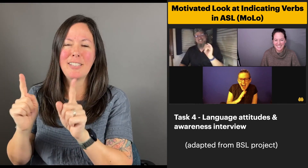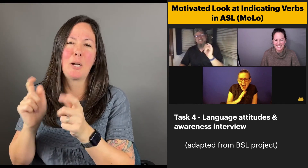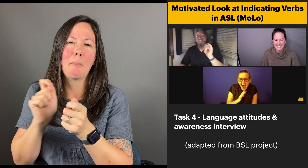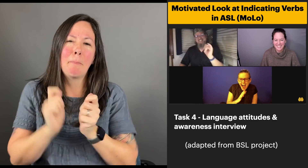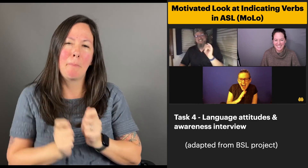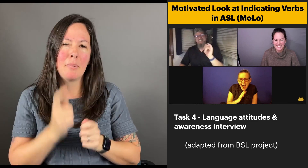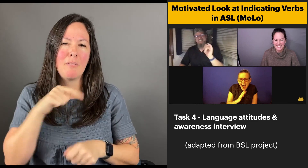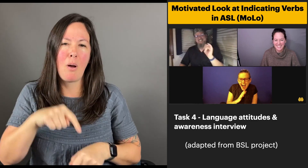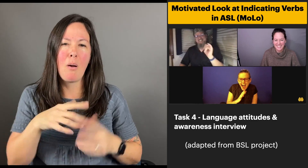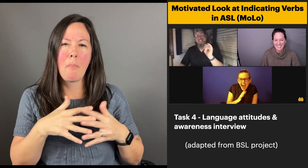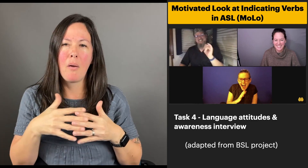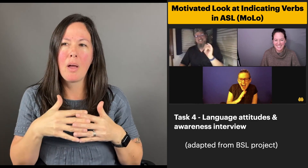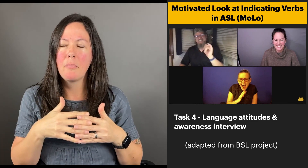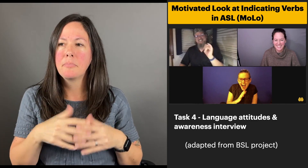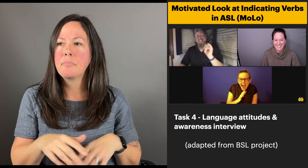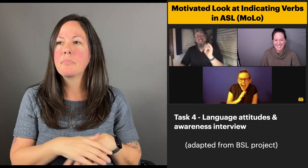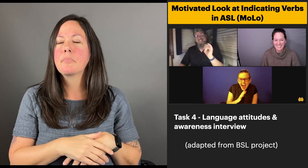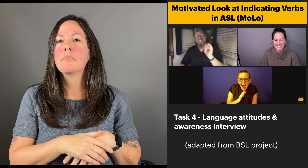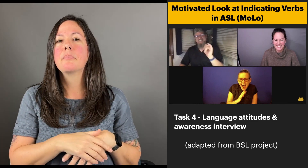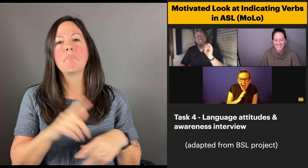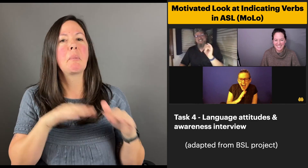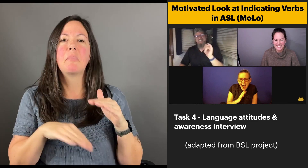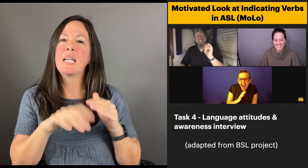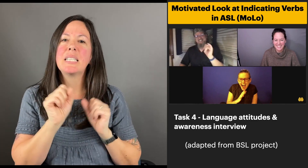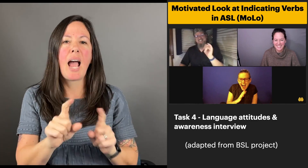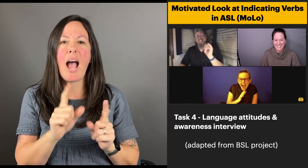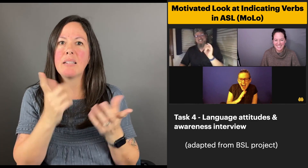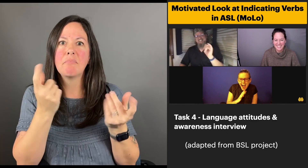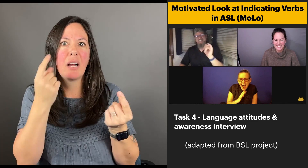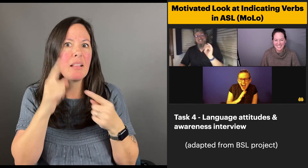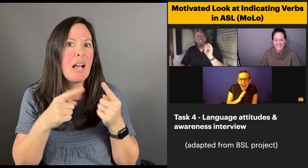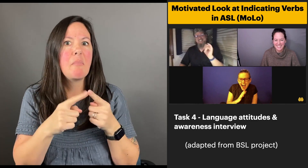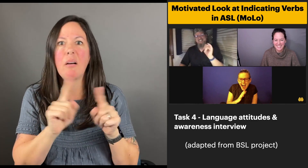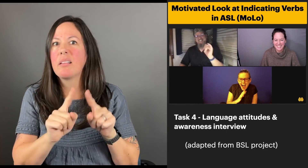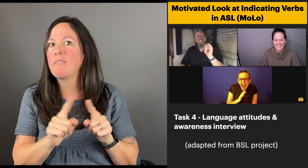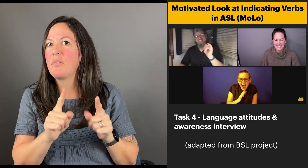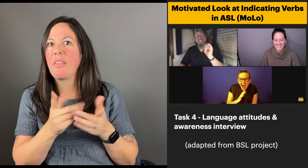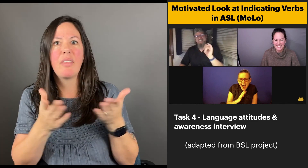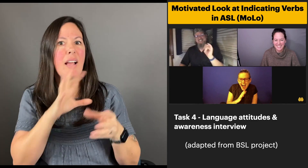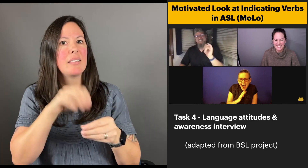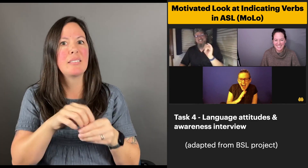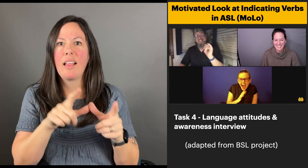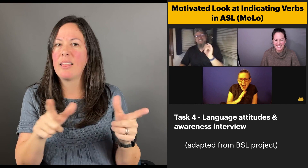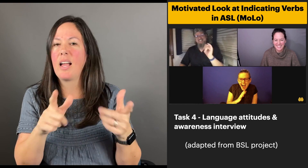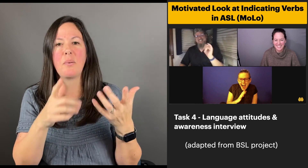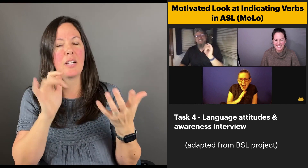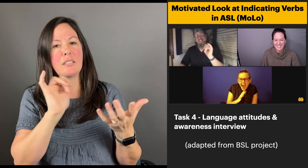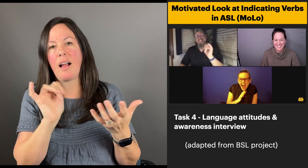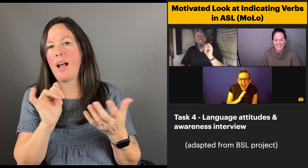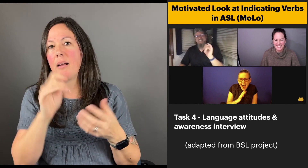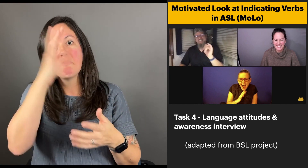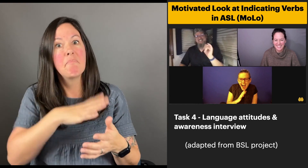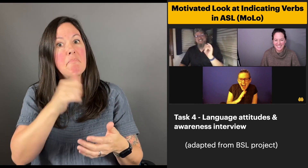BSL project I believe we we did modify the text of the interview questions to accommodate the American